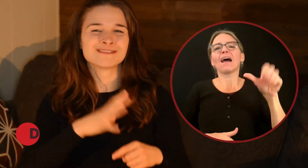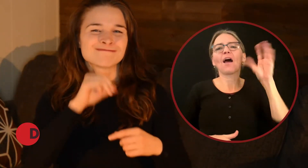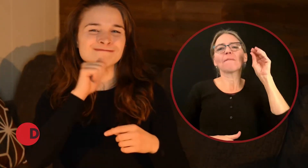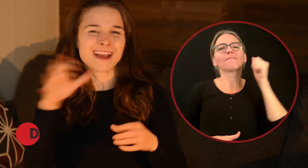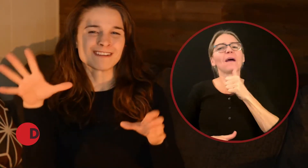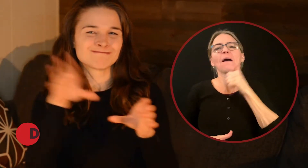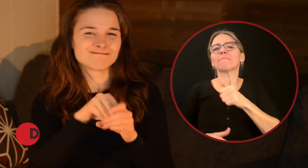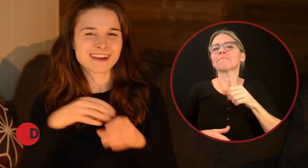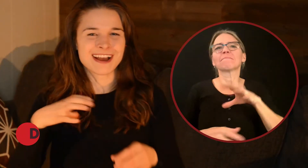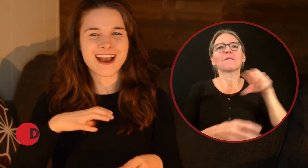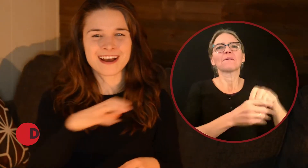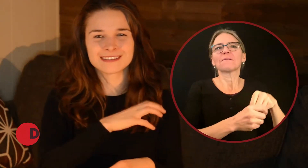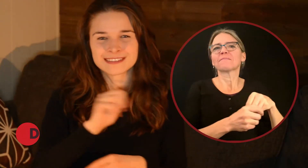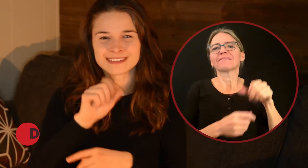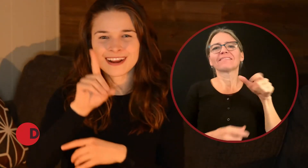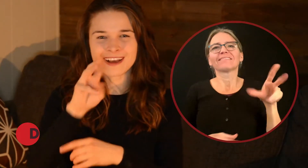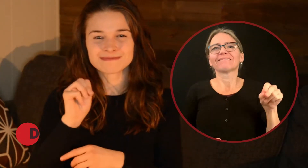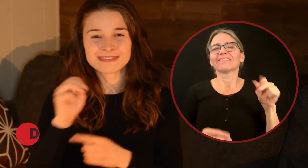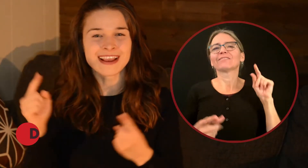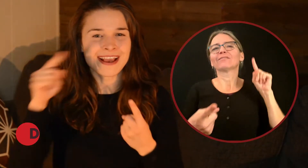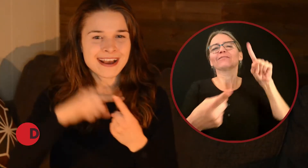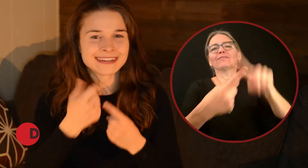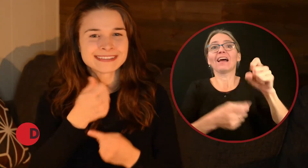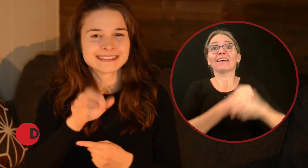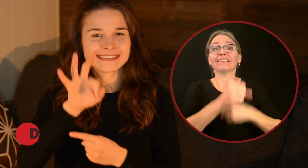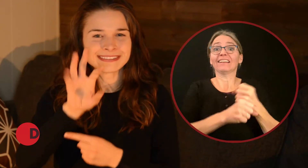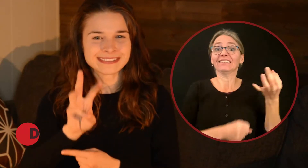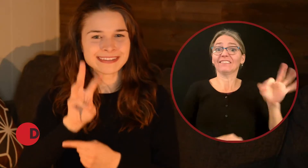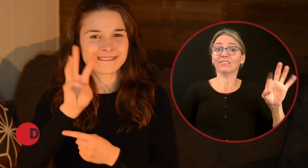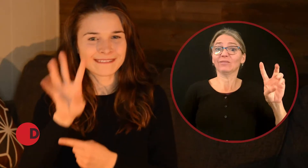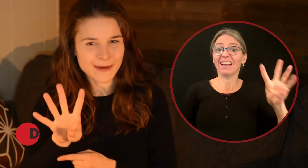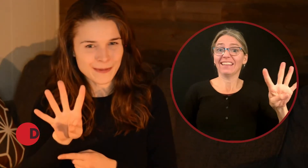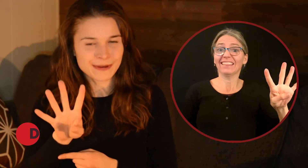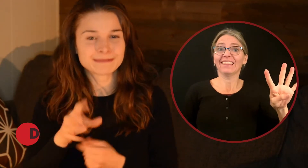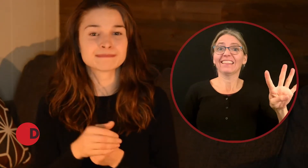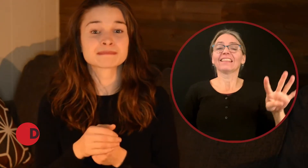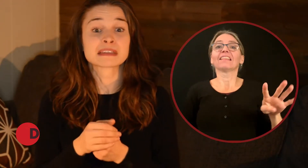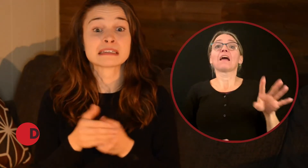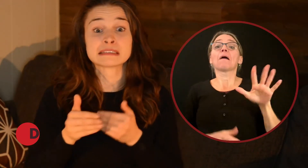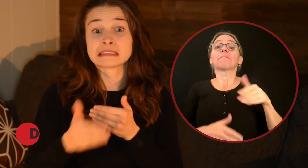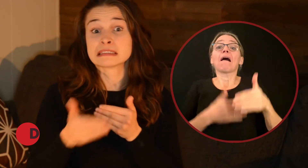But women did not join the council administration until 1964.